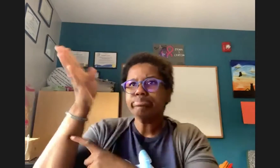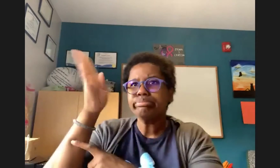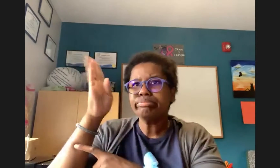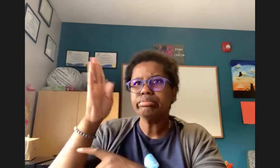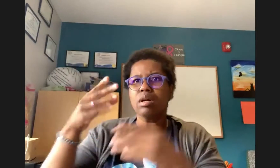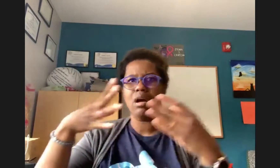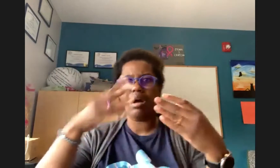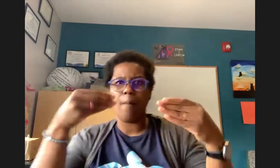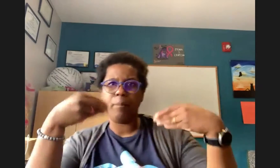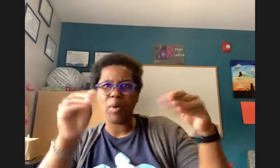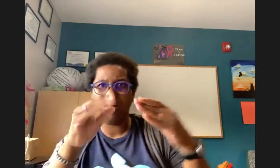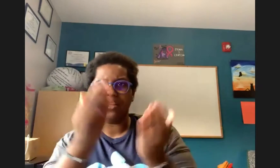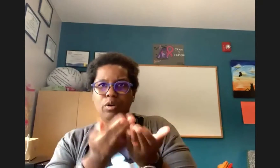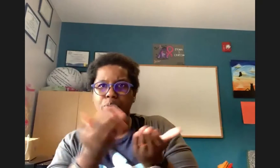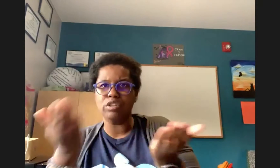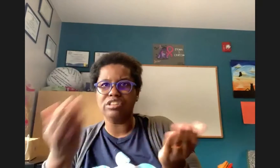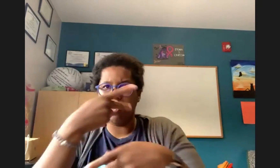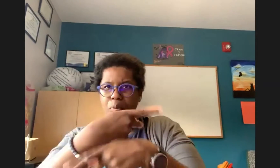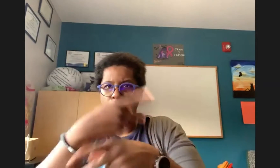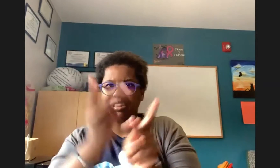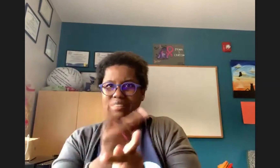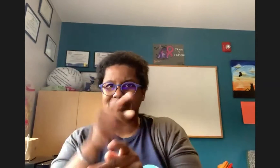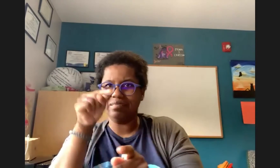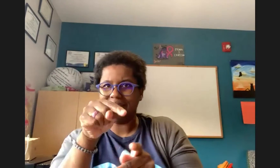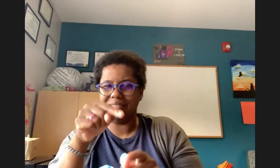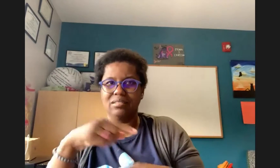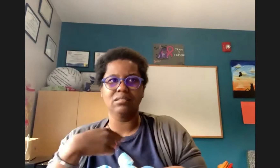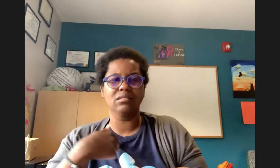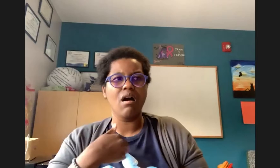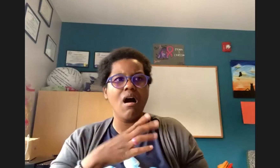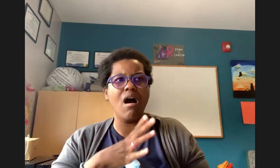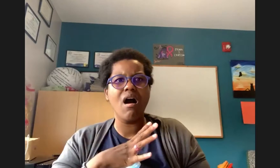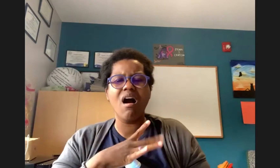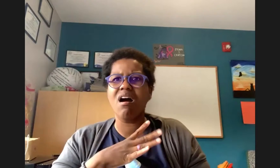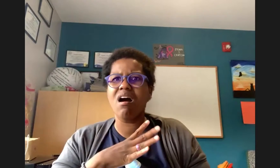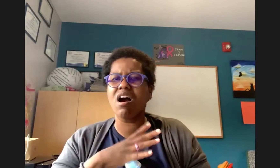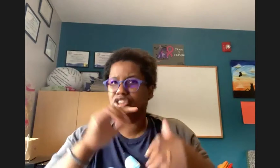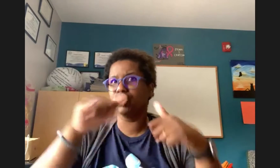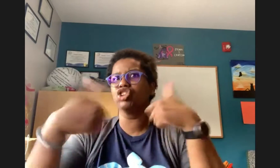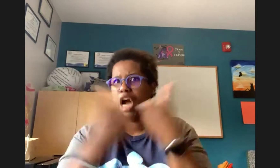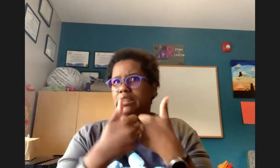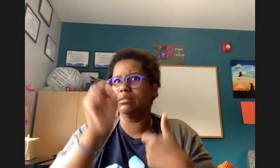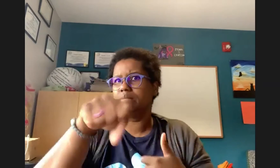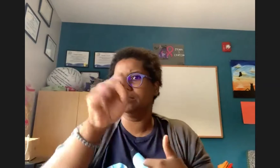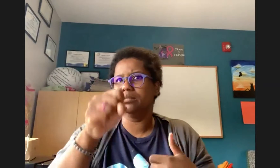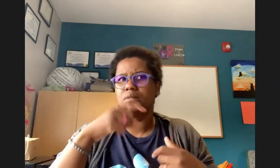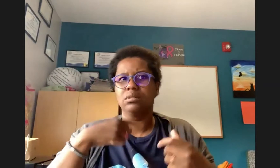at presenting a product, at convincing people. It was challenging.